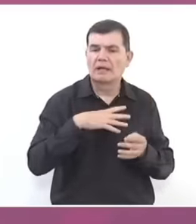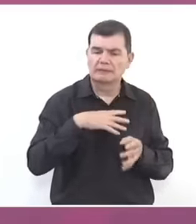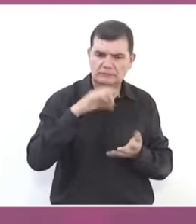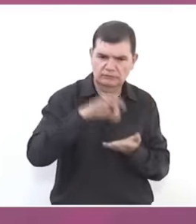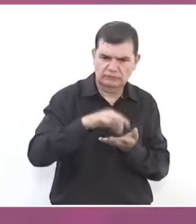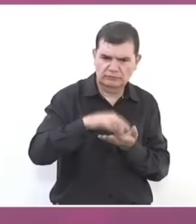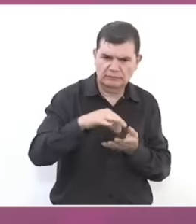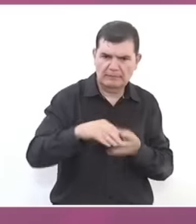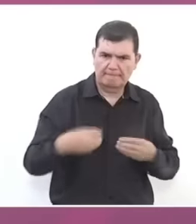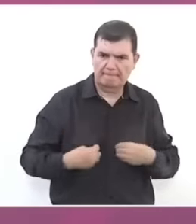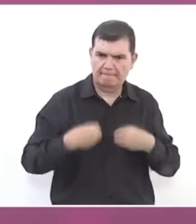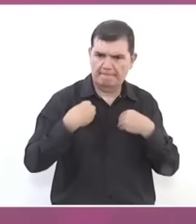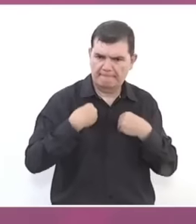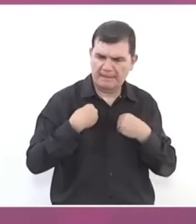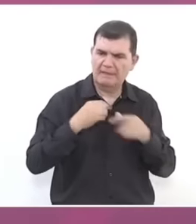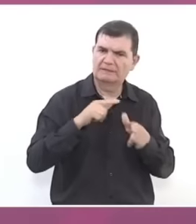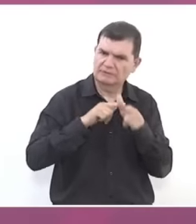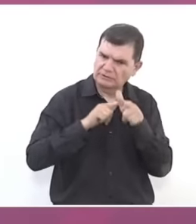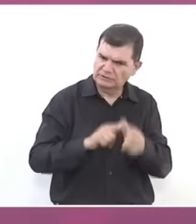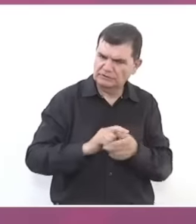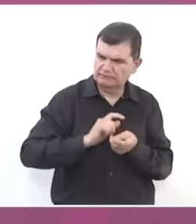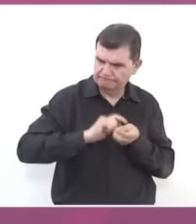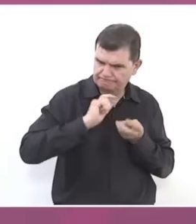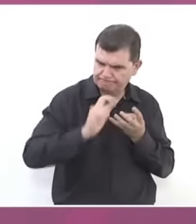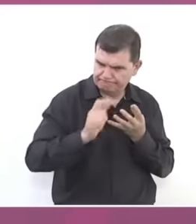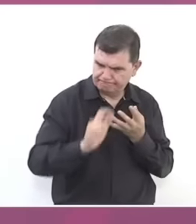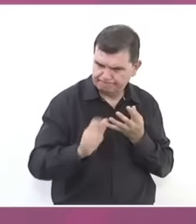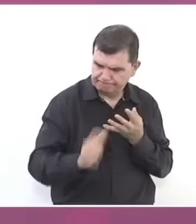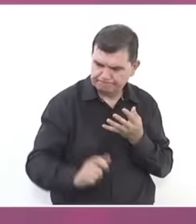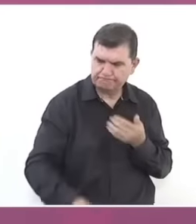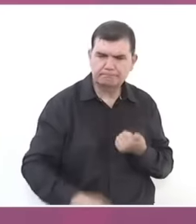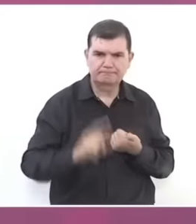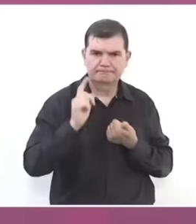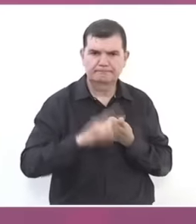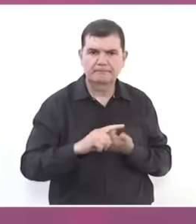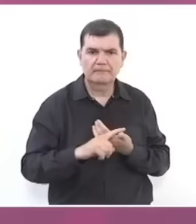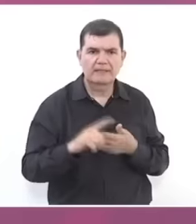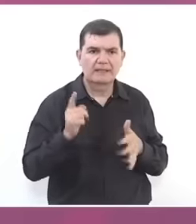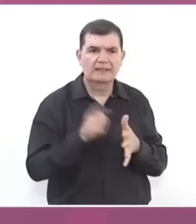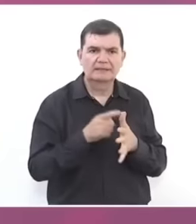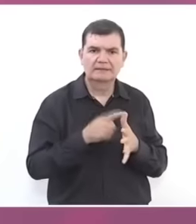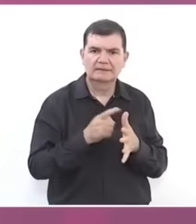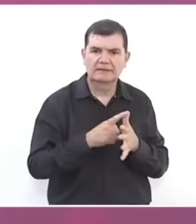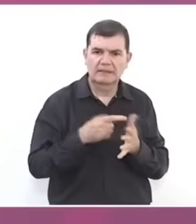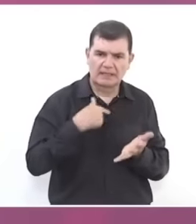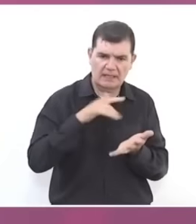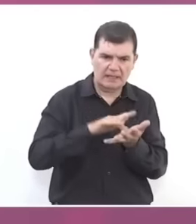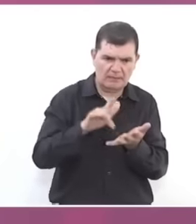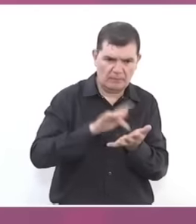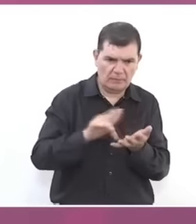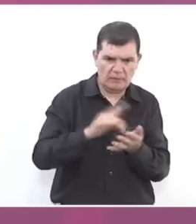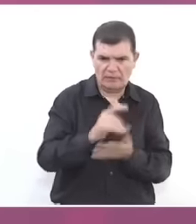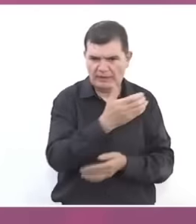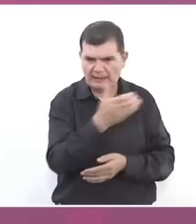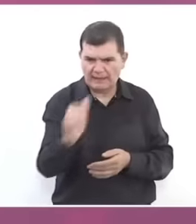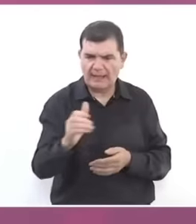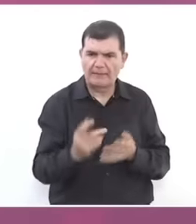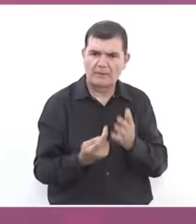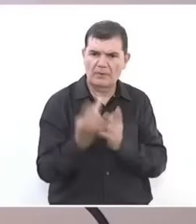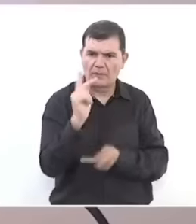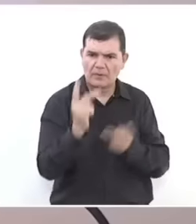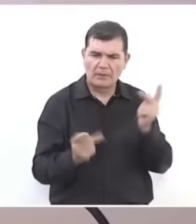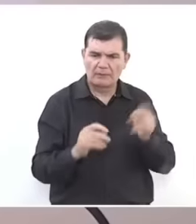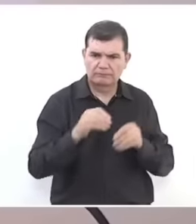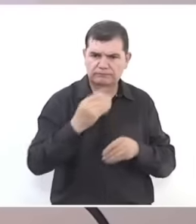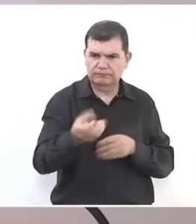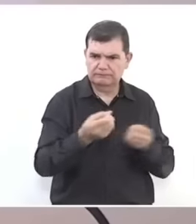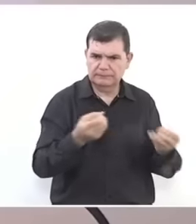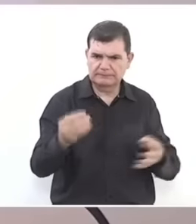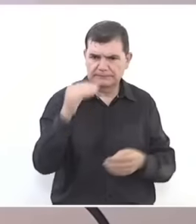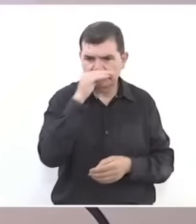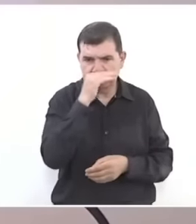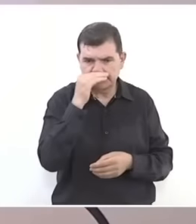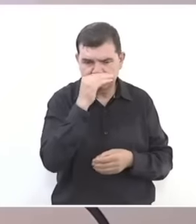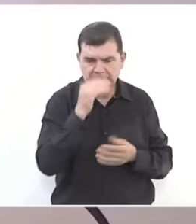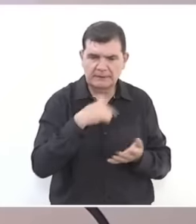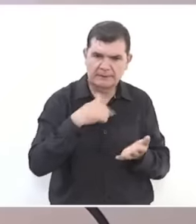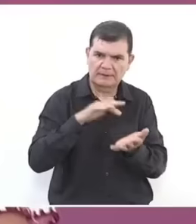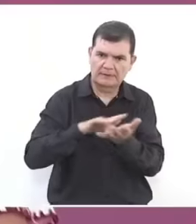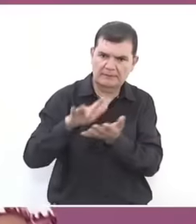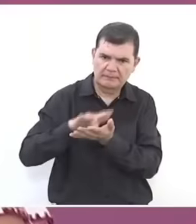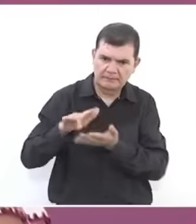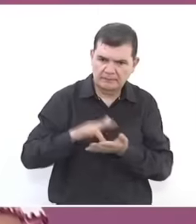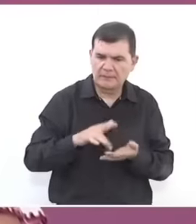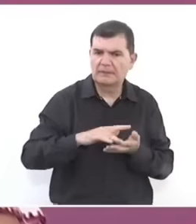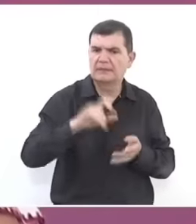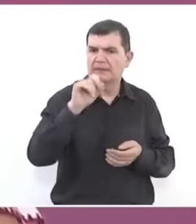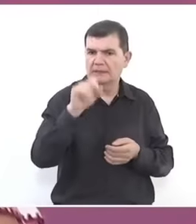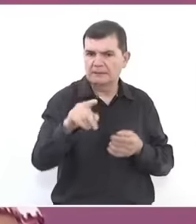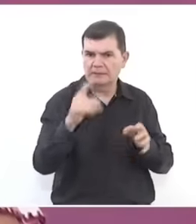life with the support to the countryside, free fertilizers with support also to consolidate